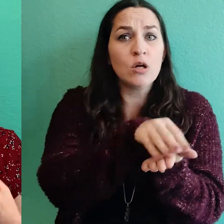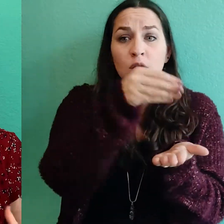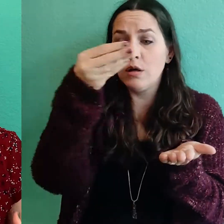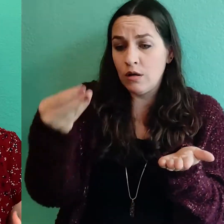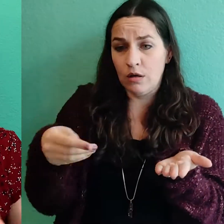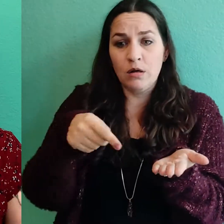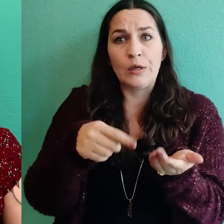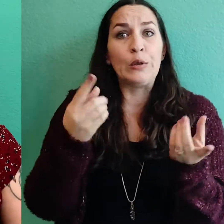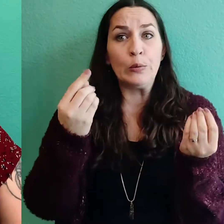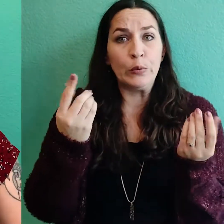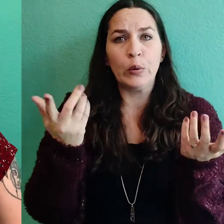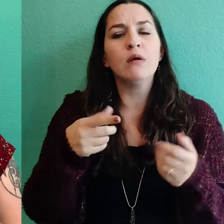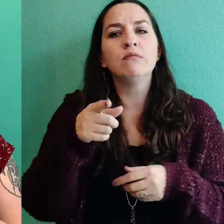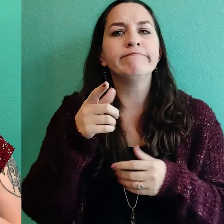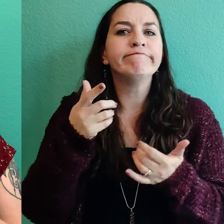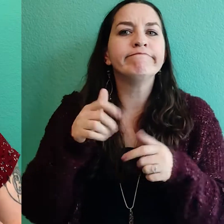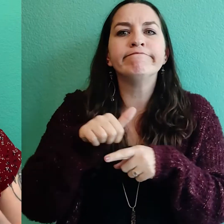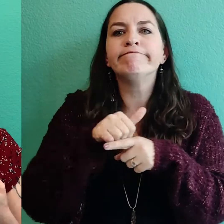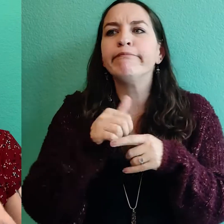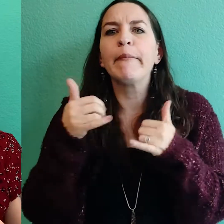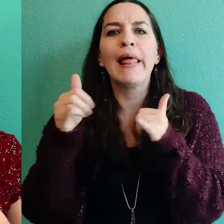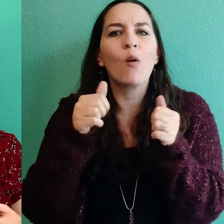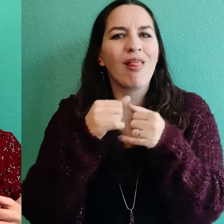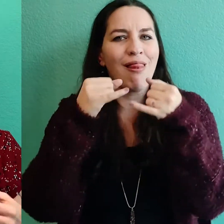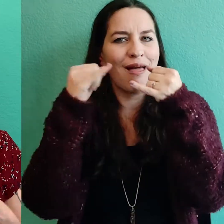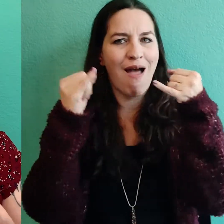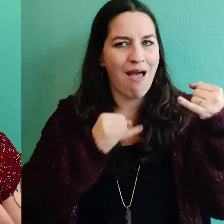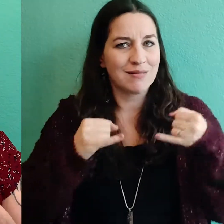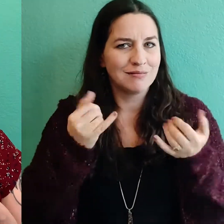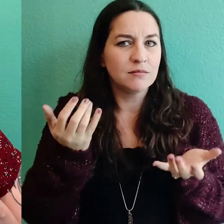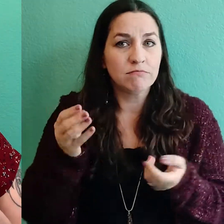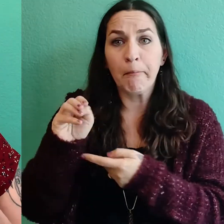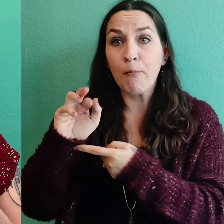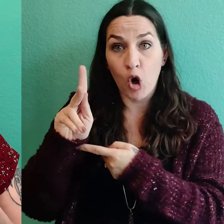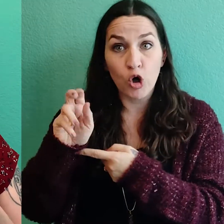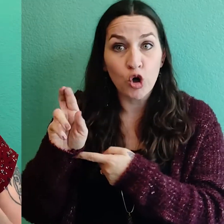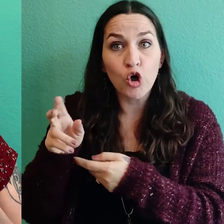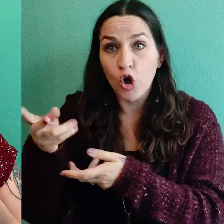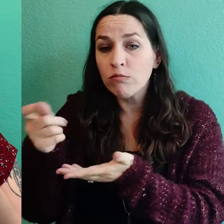lines, use different kinds of pens or markers or crayons and try to express